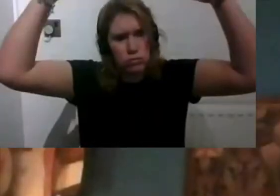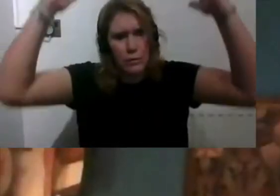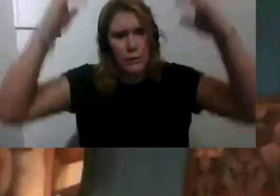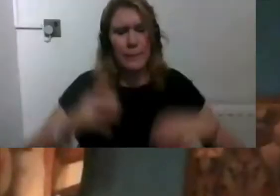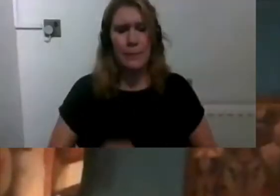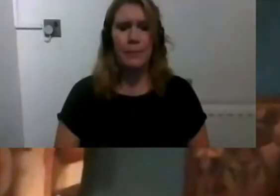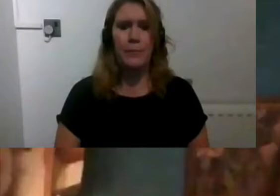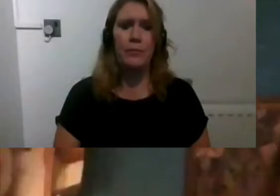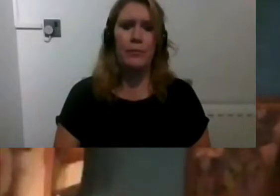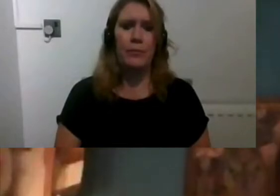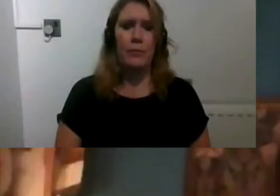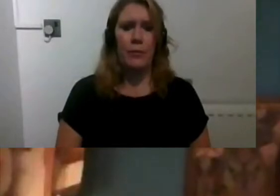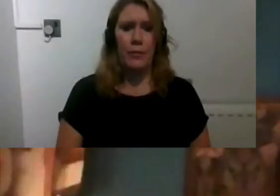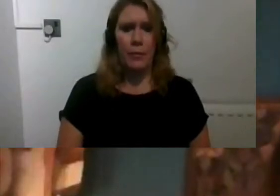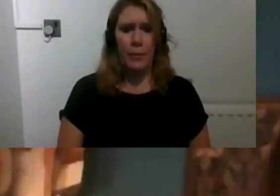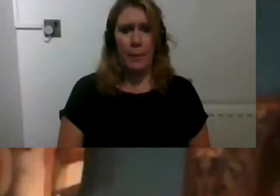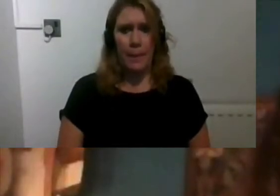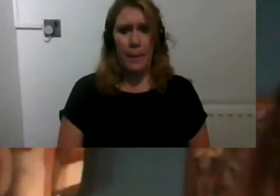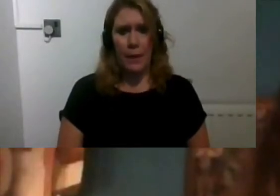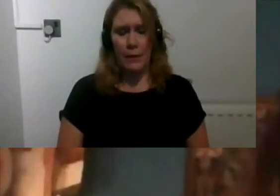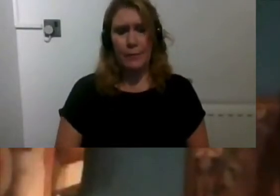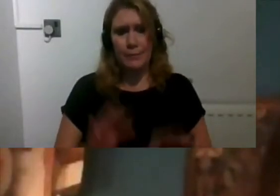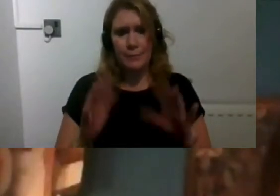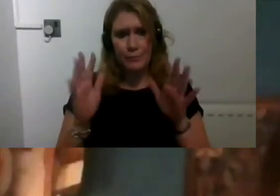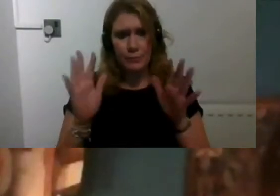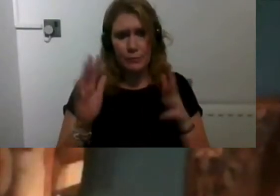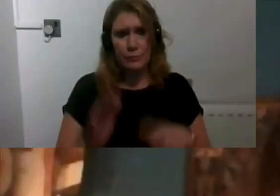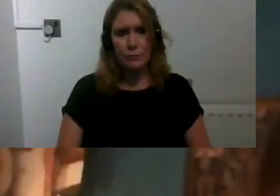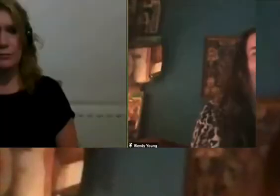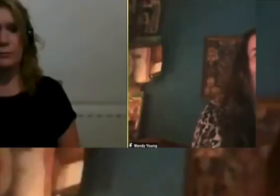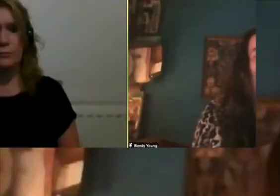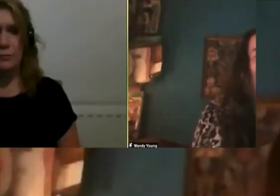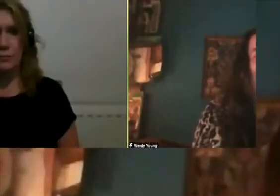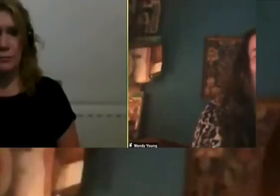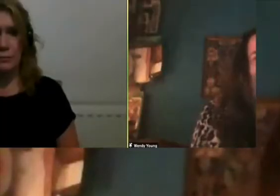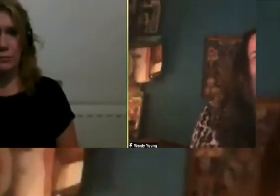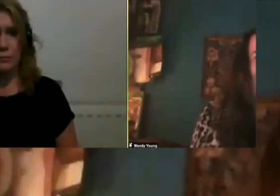Thank you.